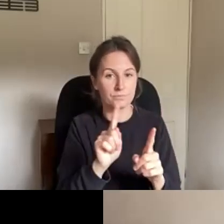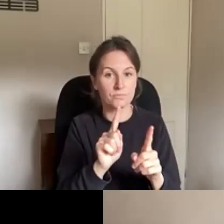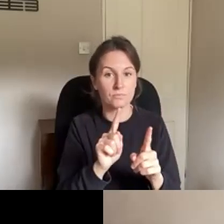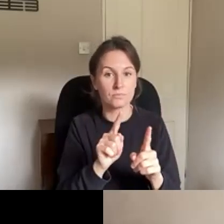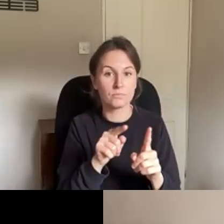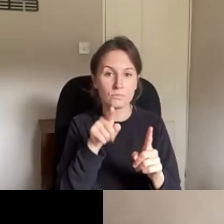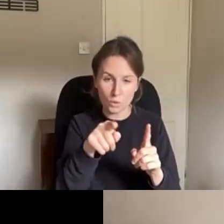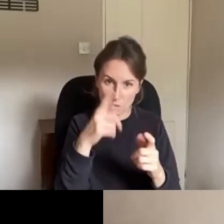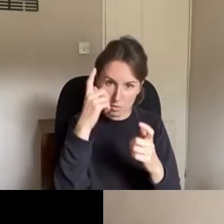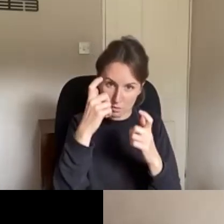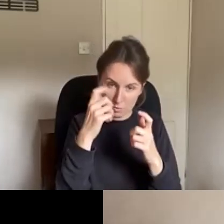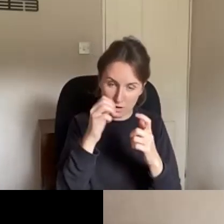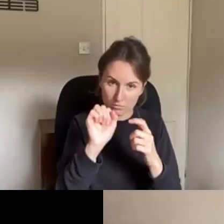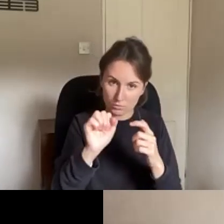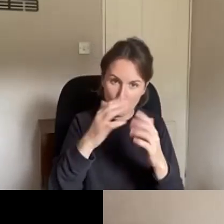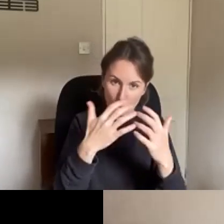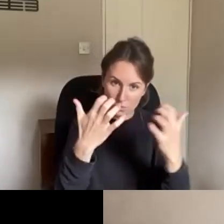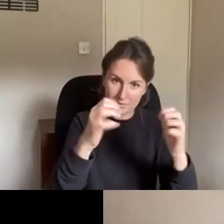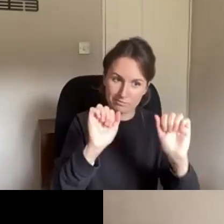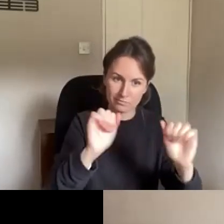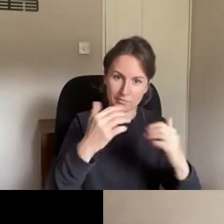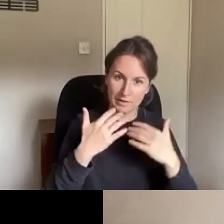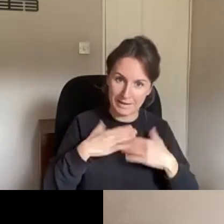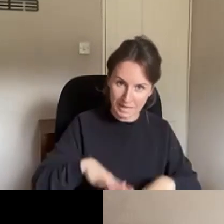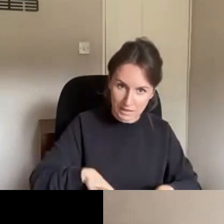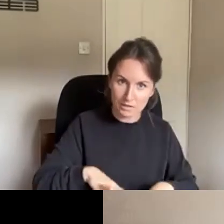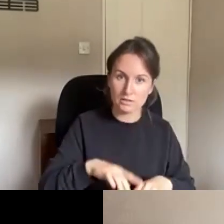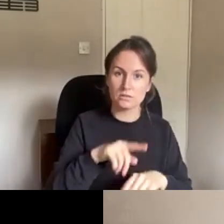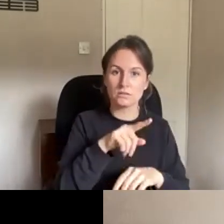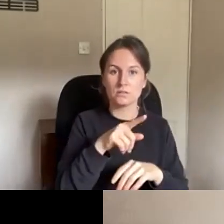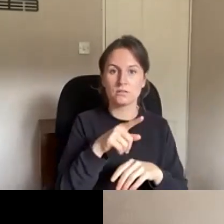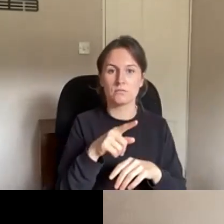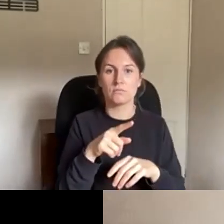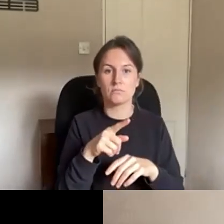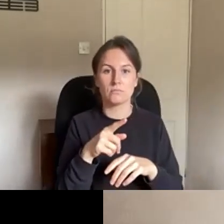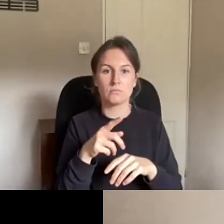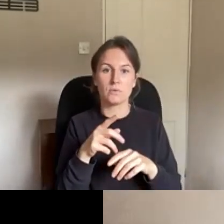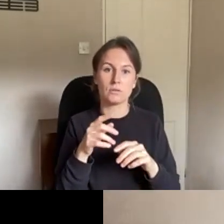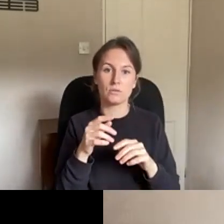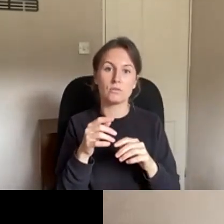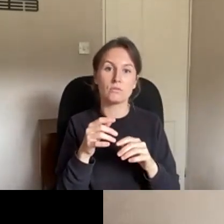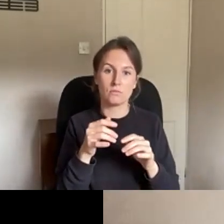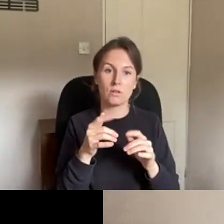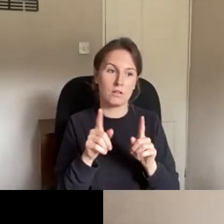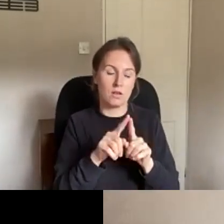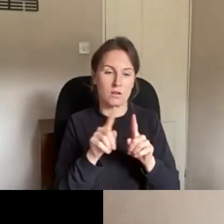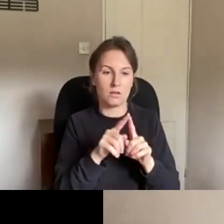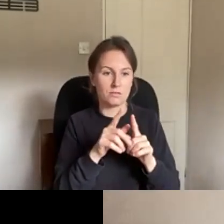the needs of your audience or participants, including consulting those with lived experiences.